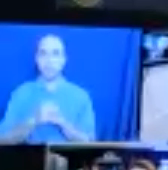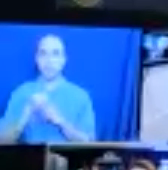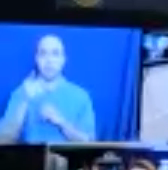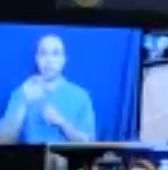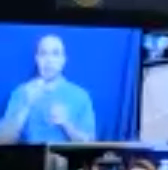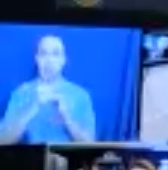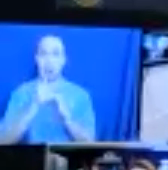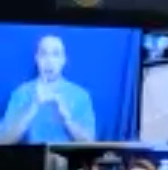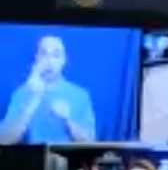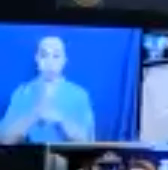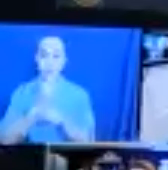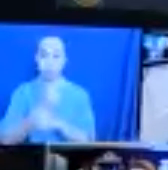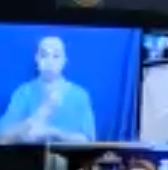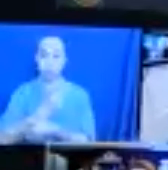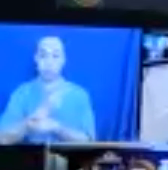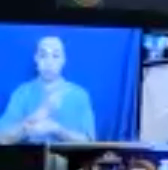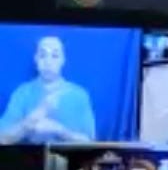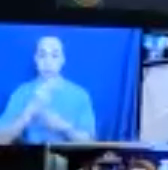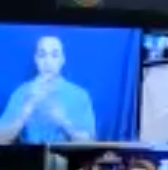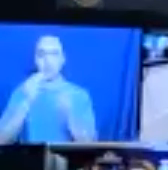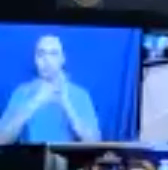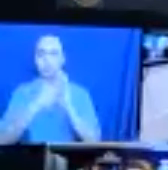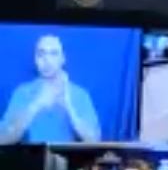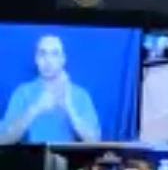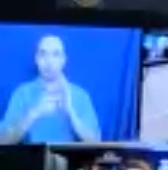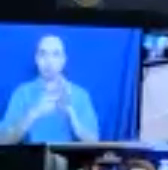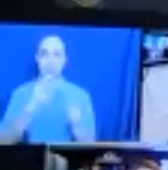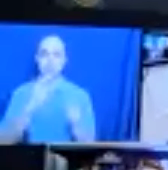IT REMINDS AND SHOWS YOU THE IN AND OUT.